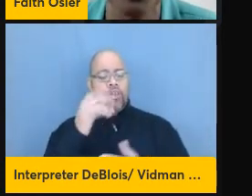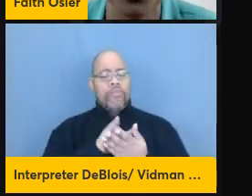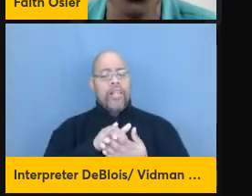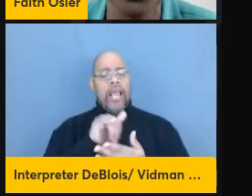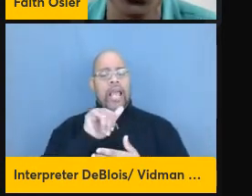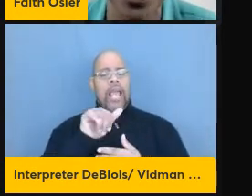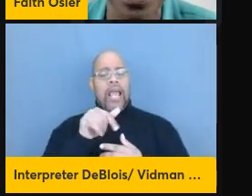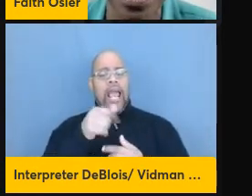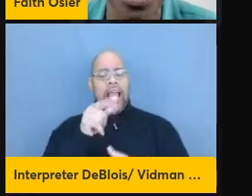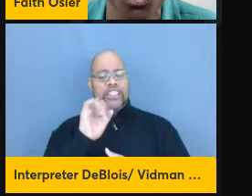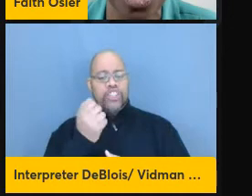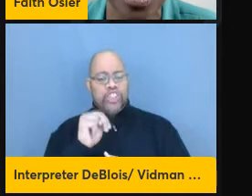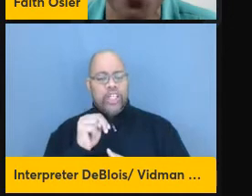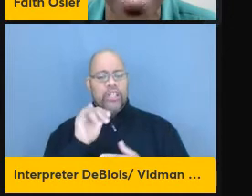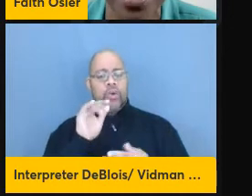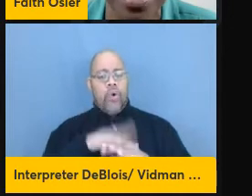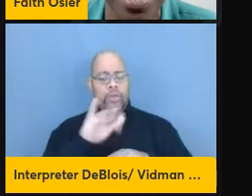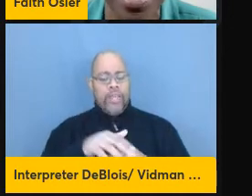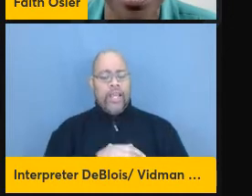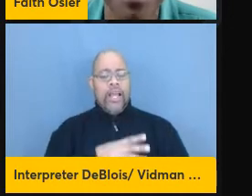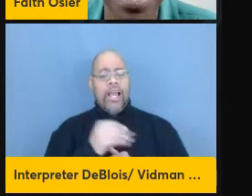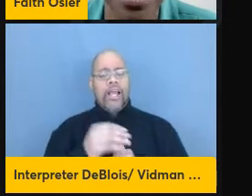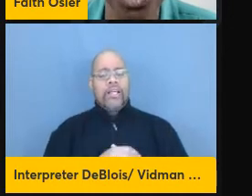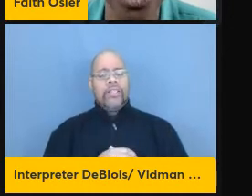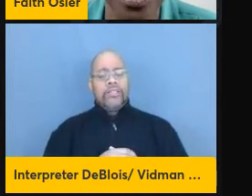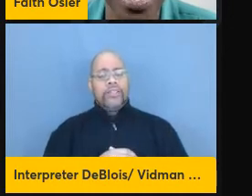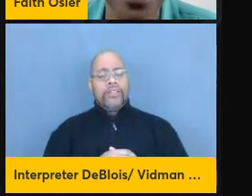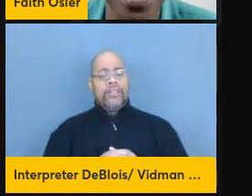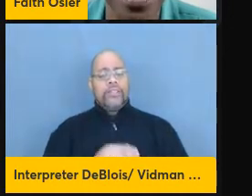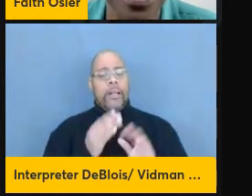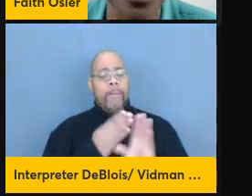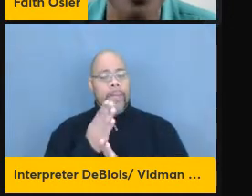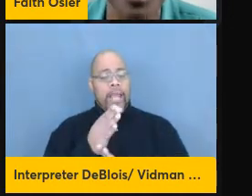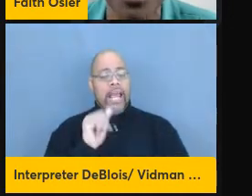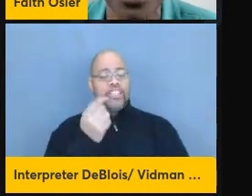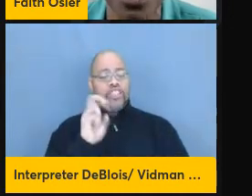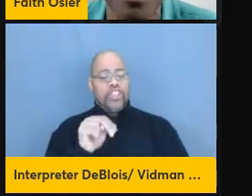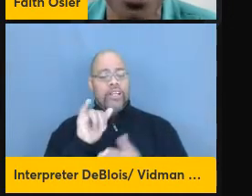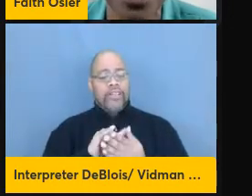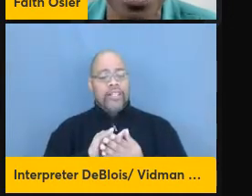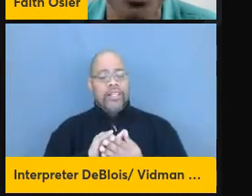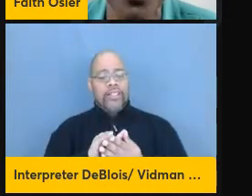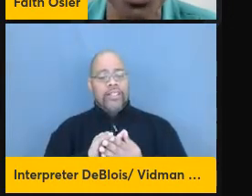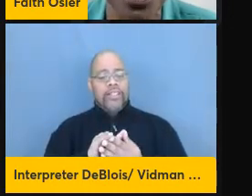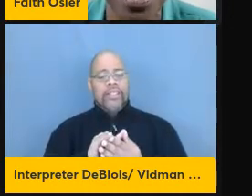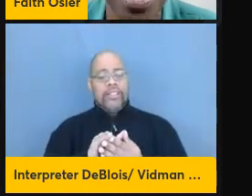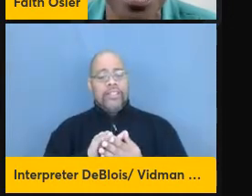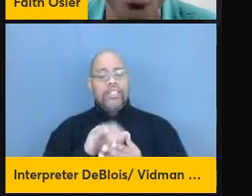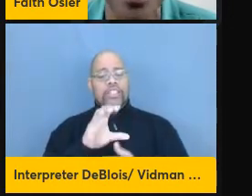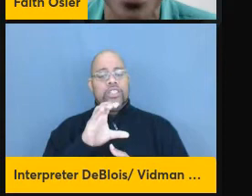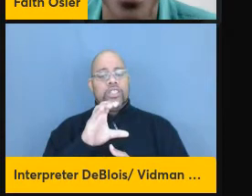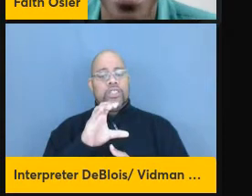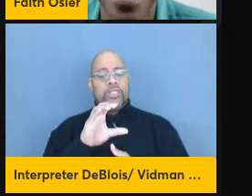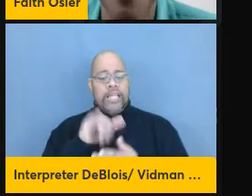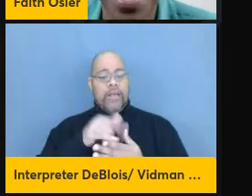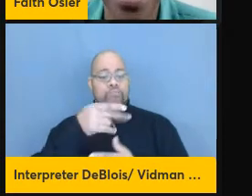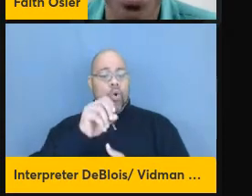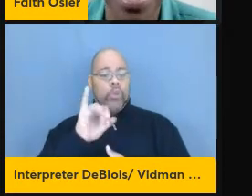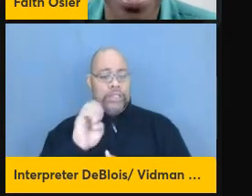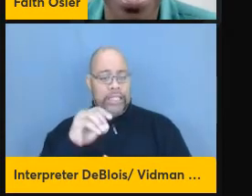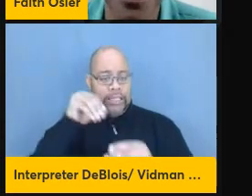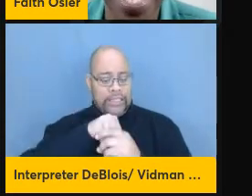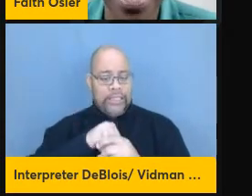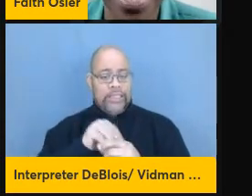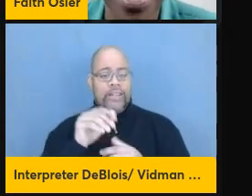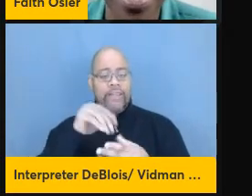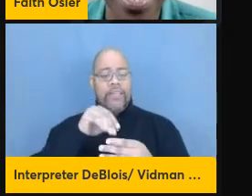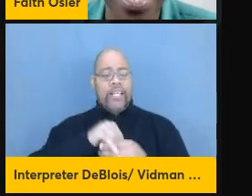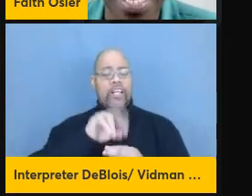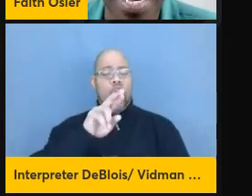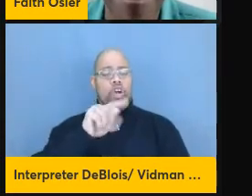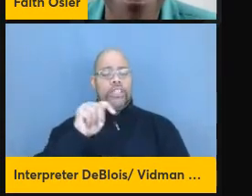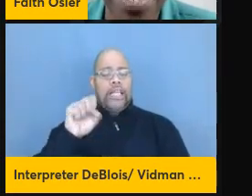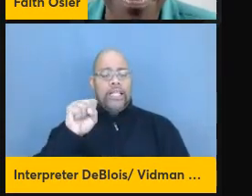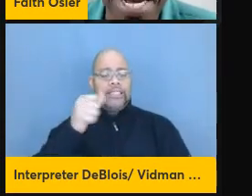sporozoite stage. And in fact, the main antigen, there is the circumsporozoite protein, which is in the RTSs vaccine. In my